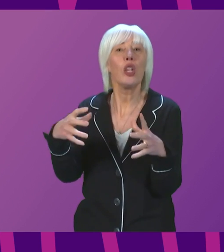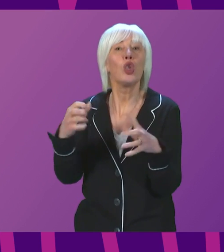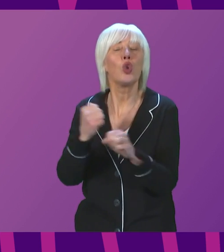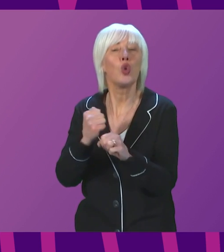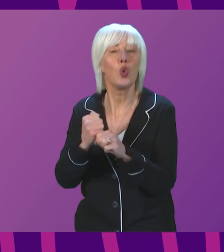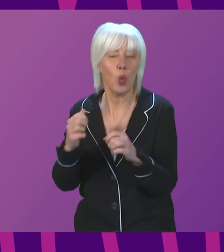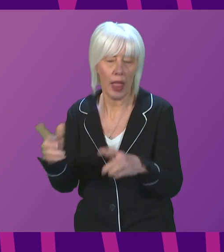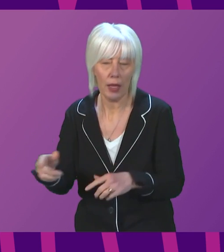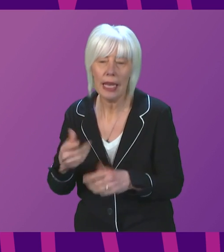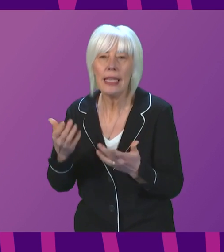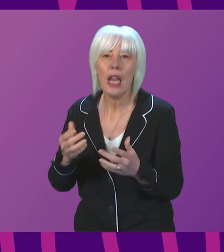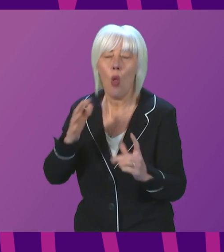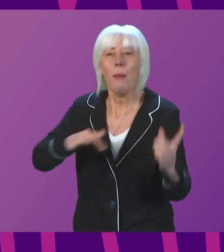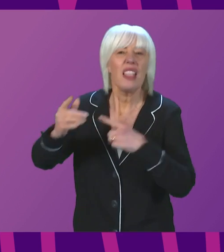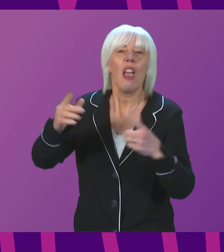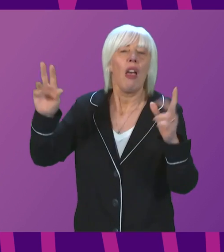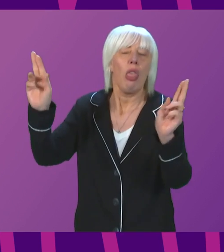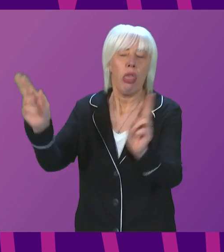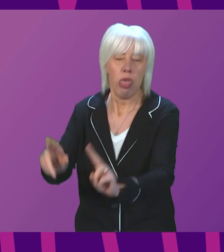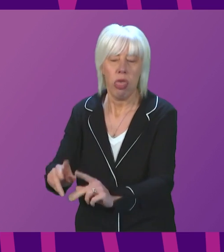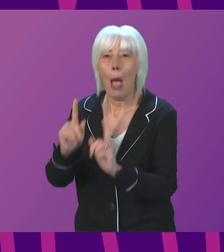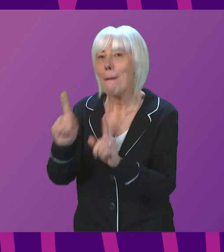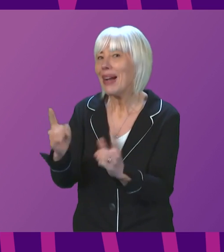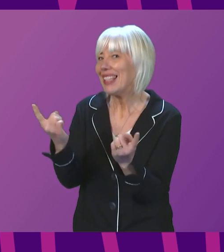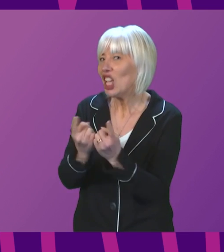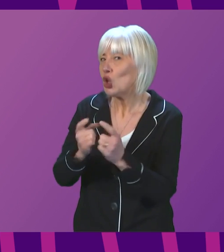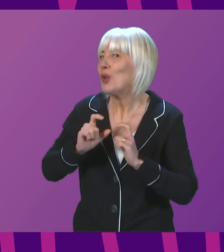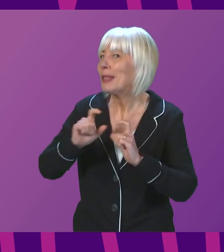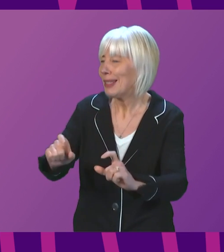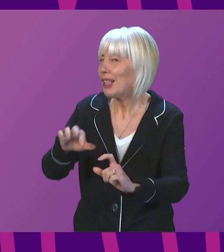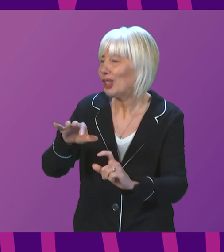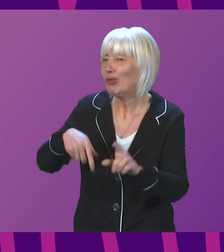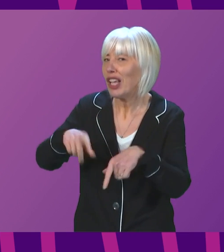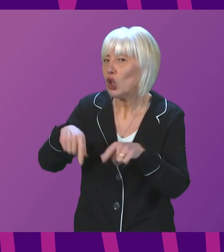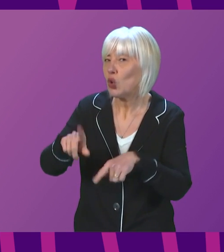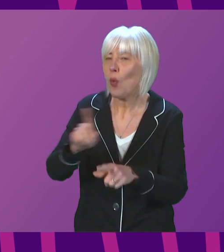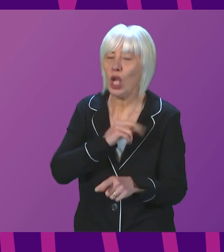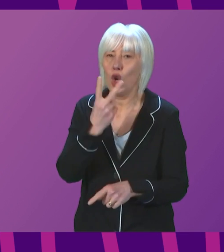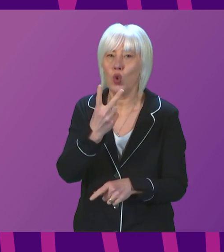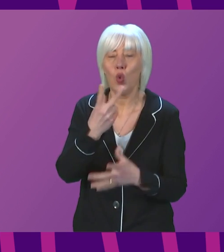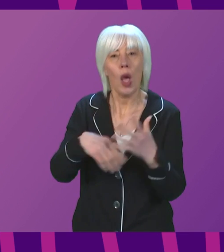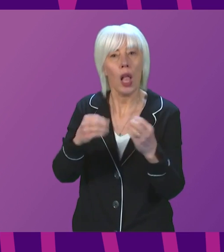has died down, but an issue remains in a footballing environment in which two clubs felt it appropriate